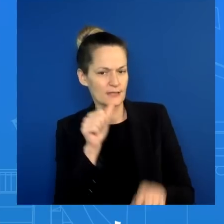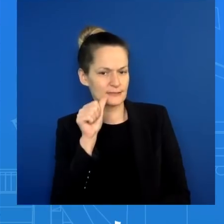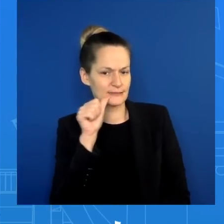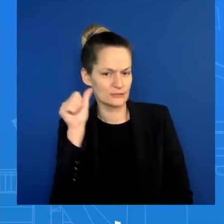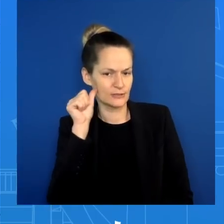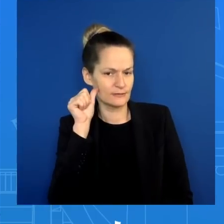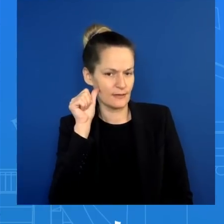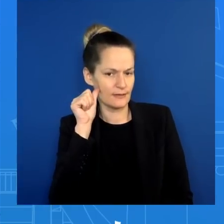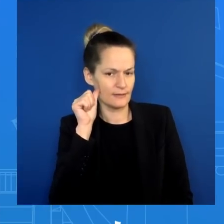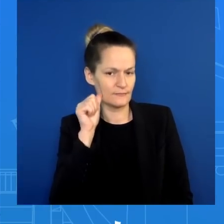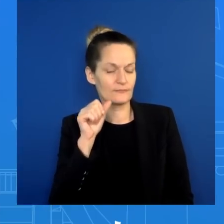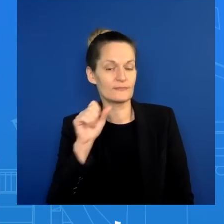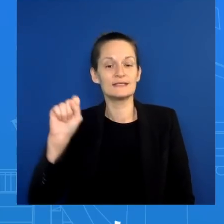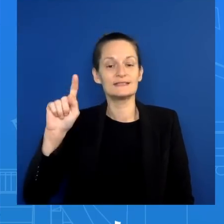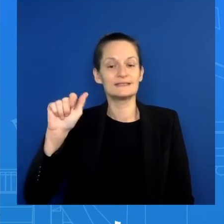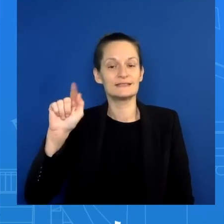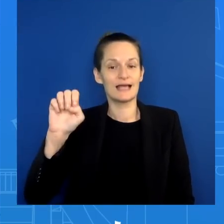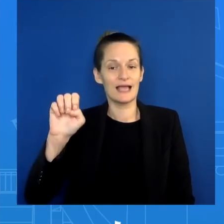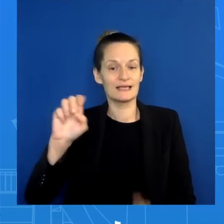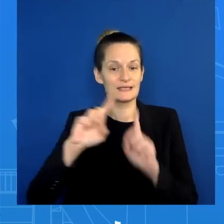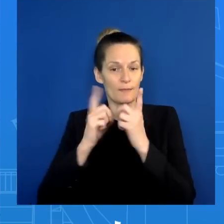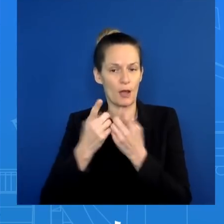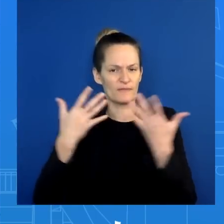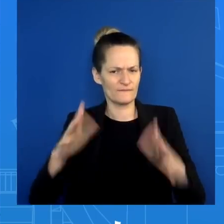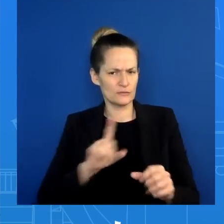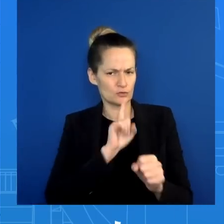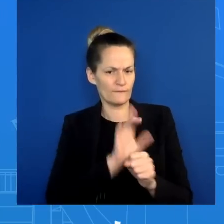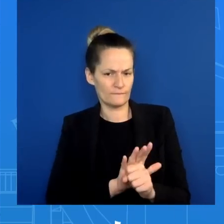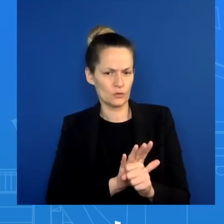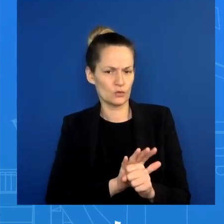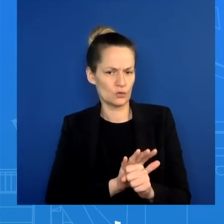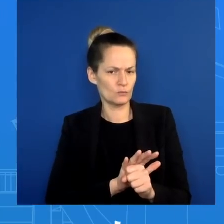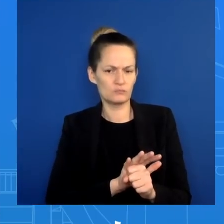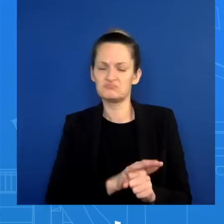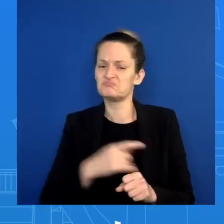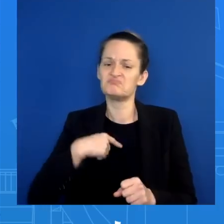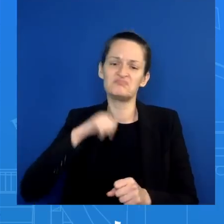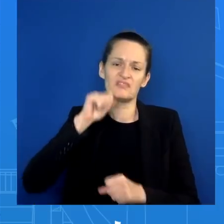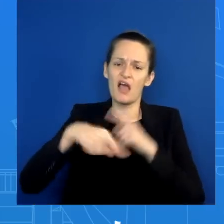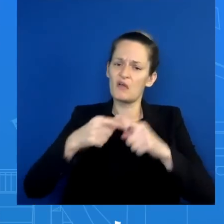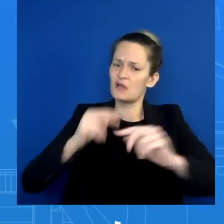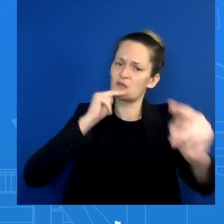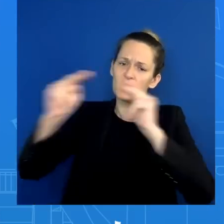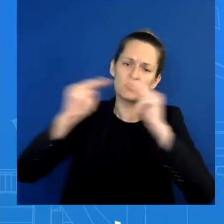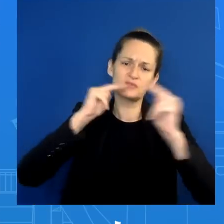You know, we're not going to negotiate in public. You hear us say this all the time. We're just going to continue to have those